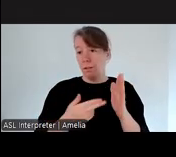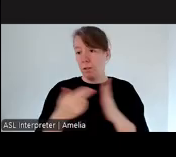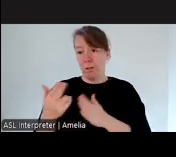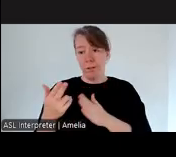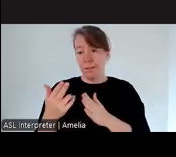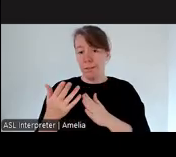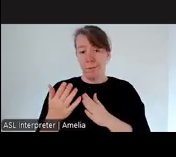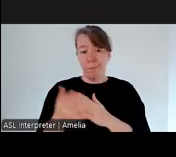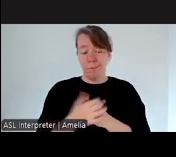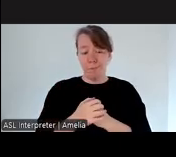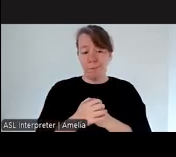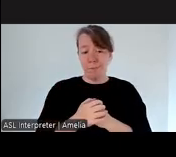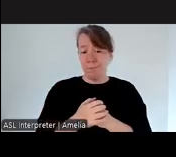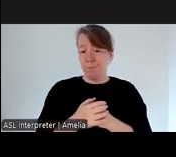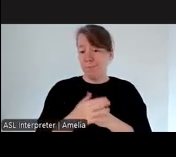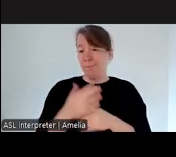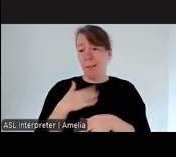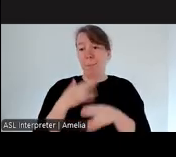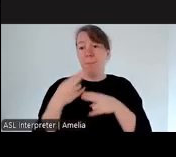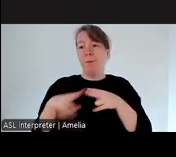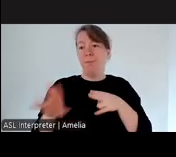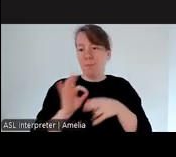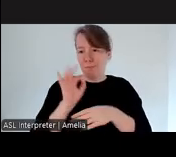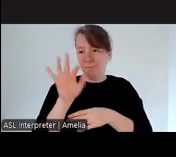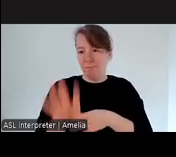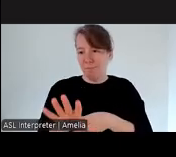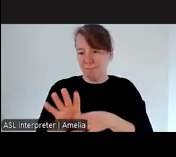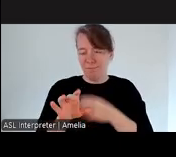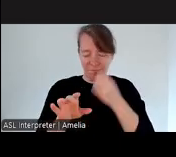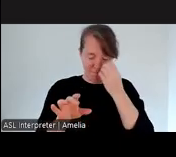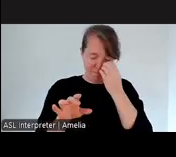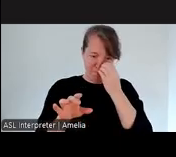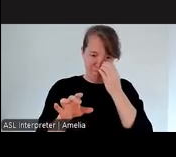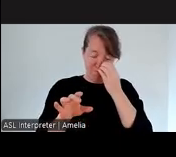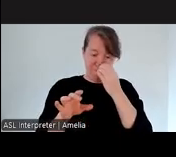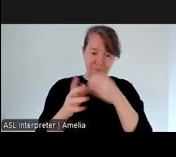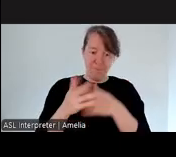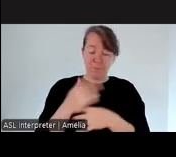it's meant to be brief and I've sort of seen other press books where it's, like,